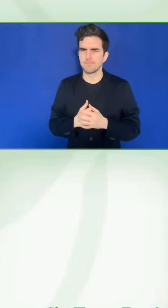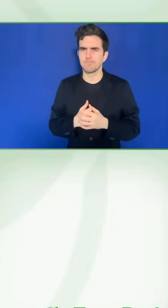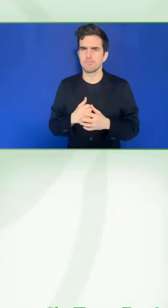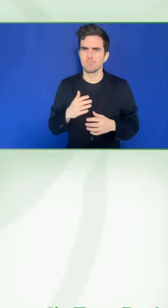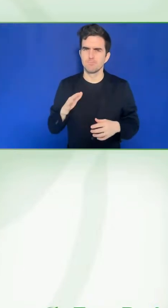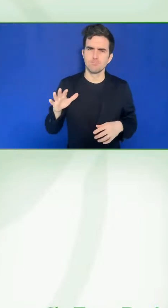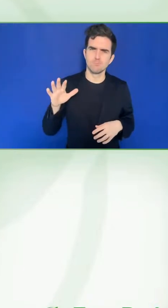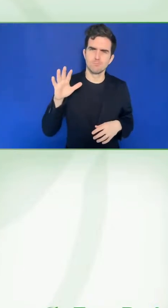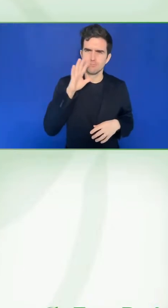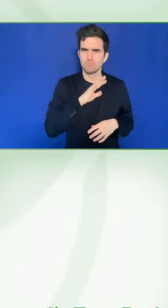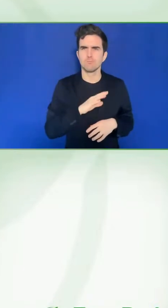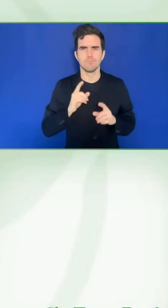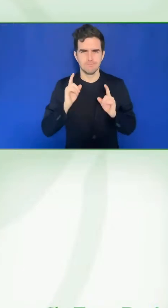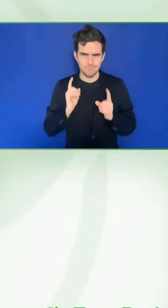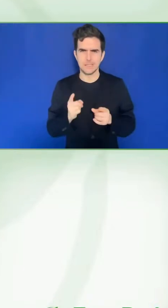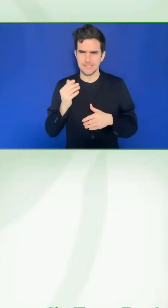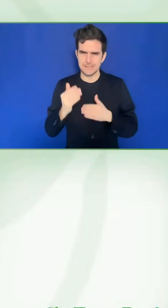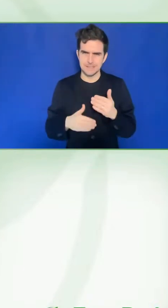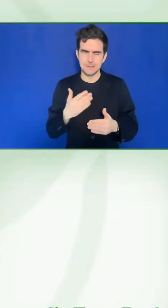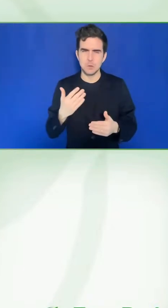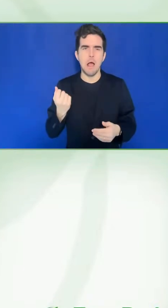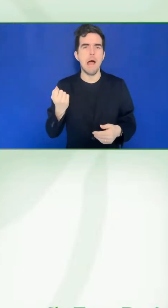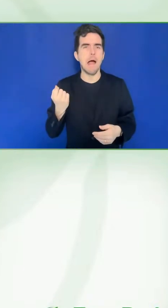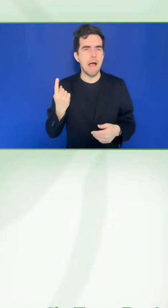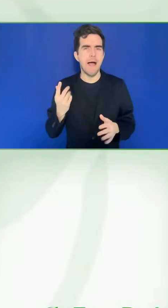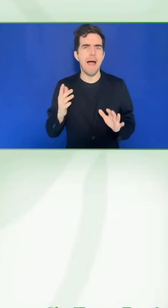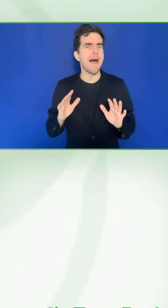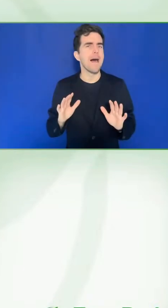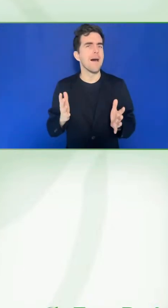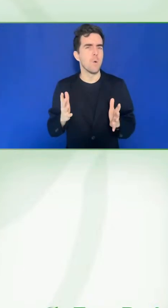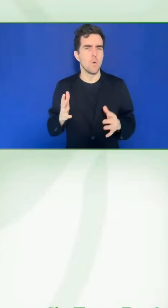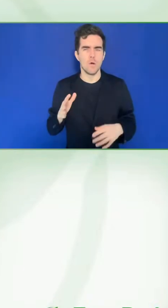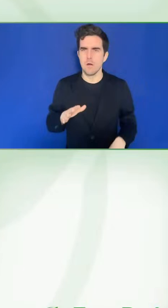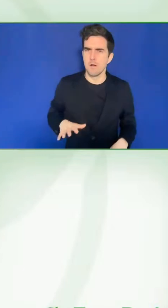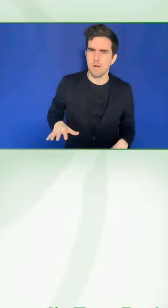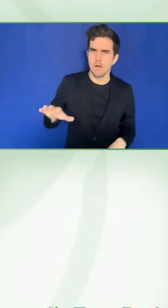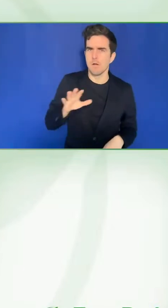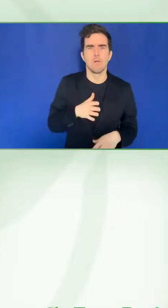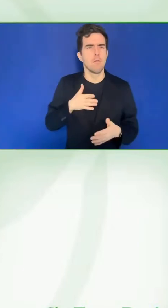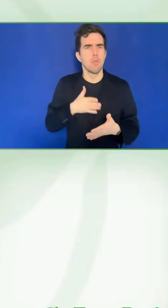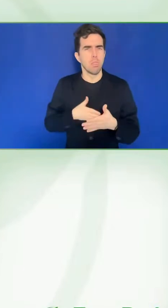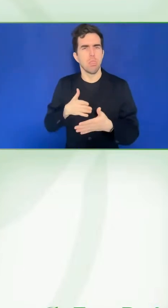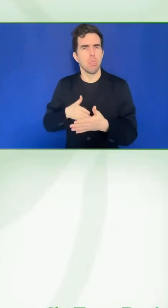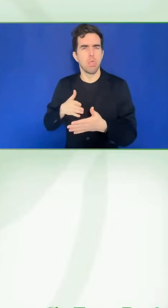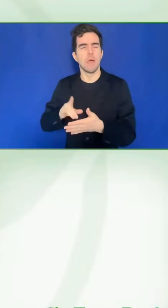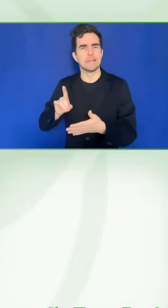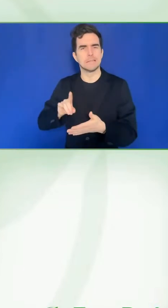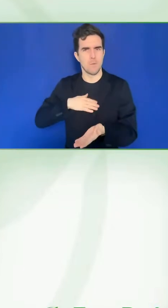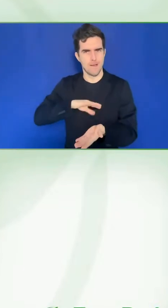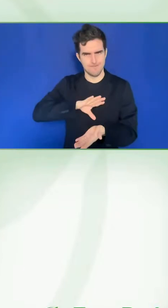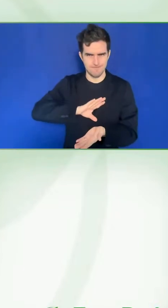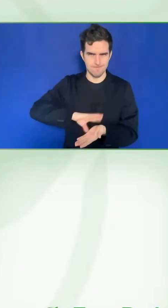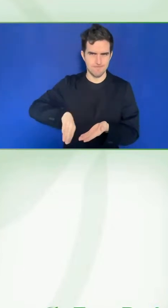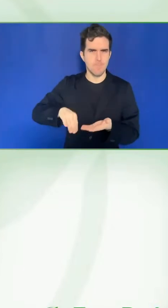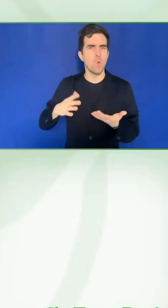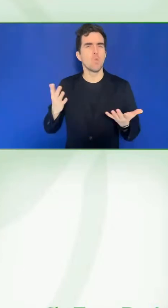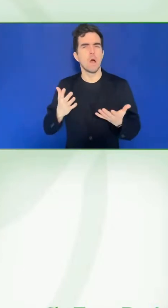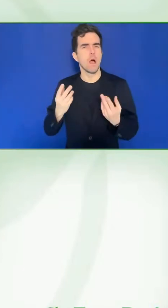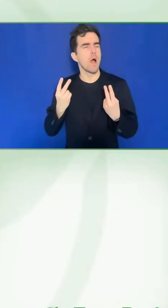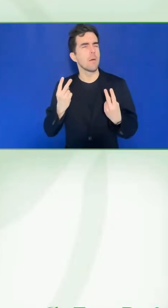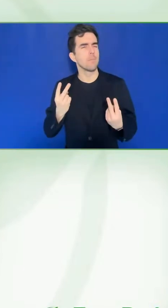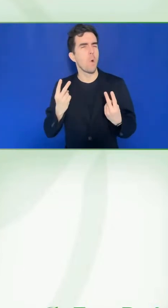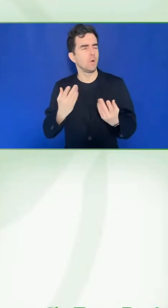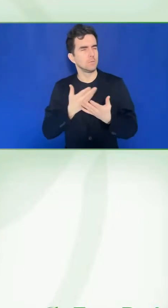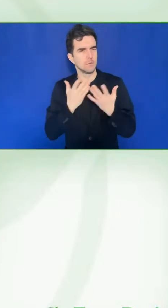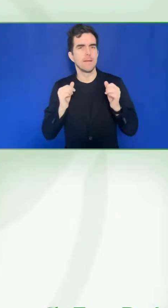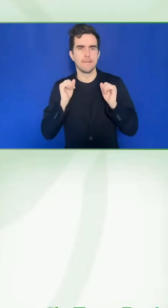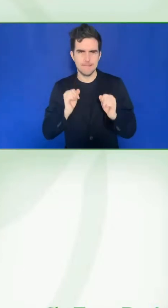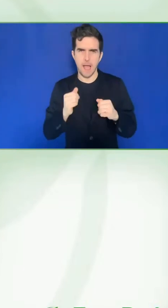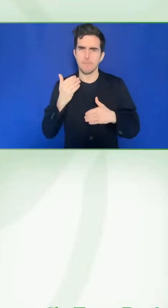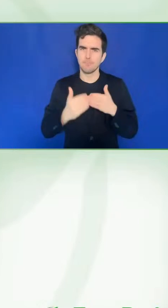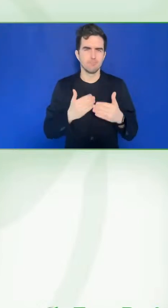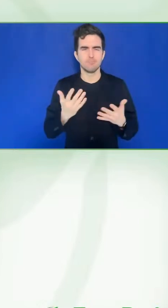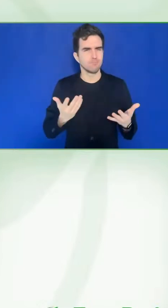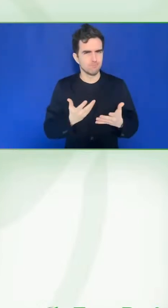even stronger role with the types of participants that we engage.